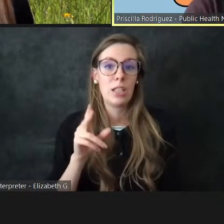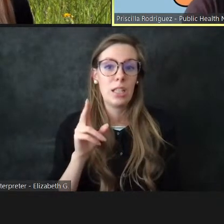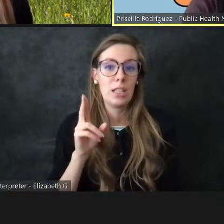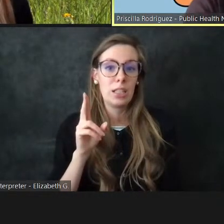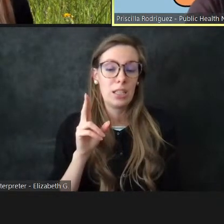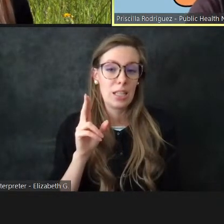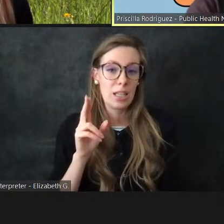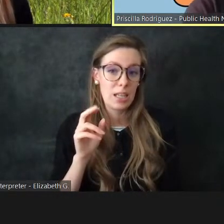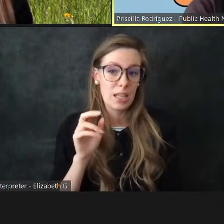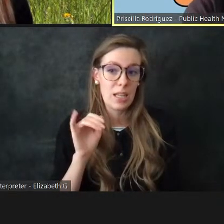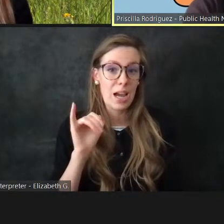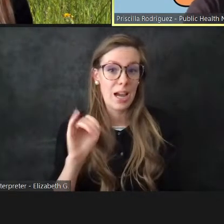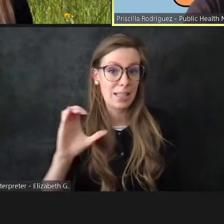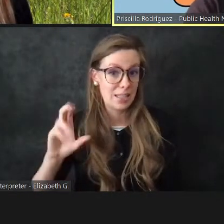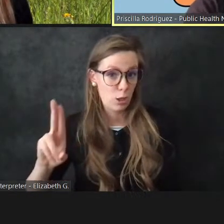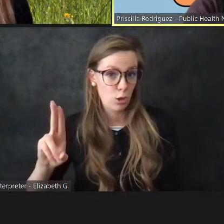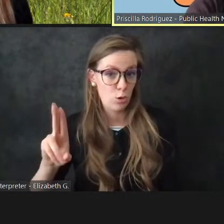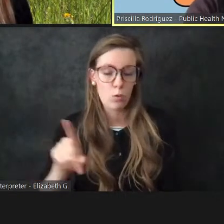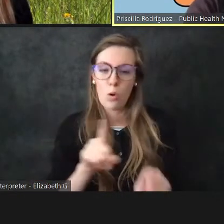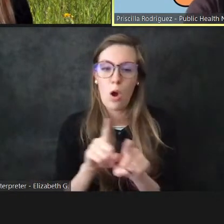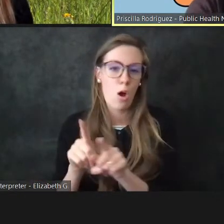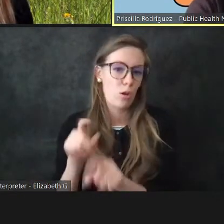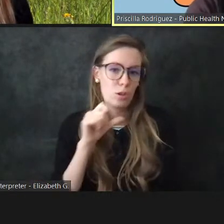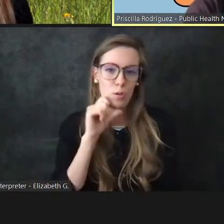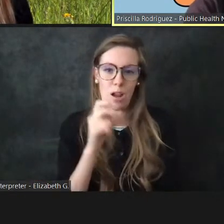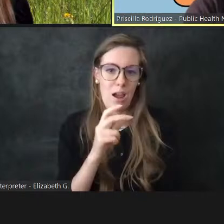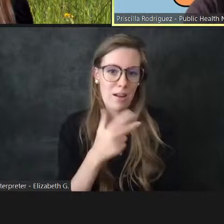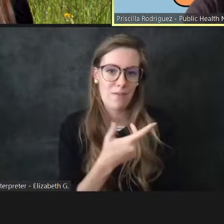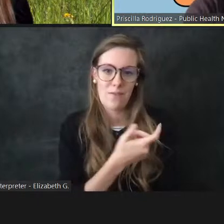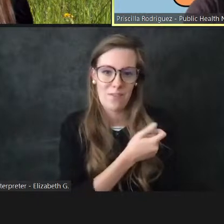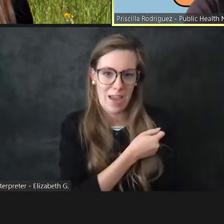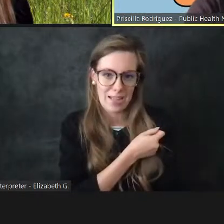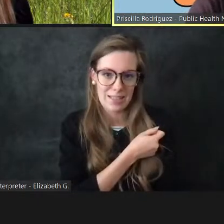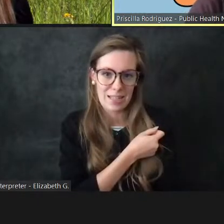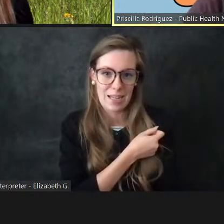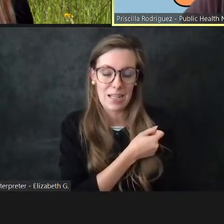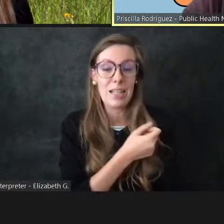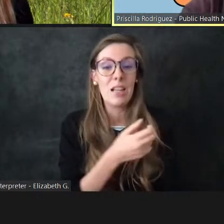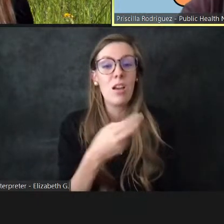care unit have also not been vaccinated. And our hospitals have been pressured to